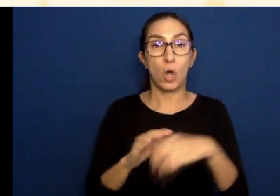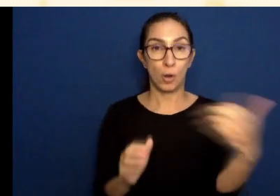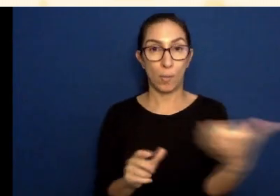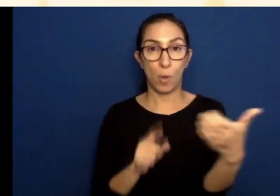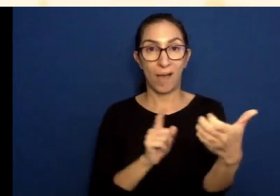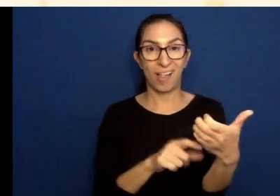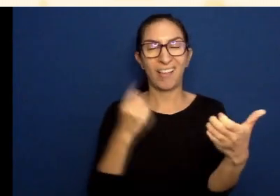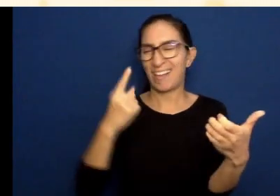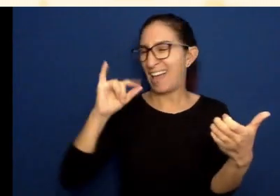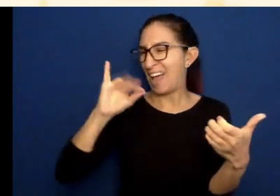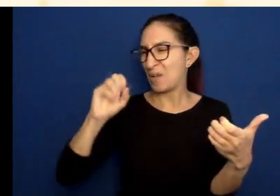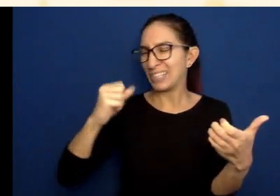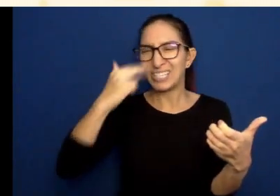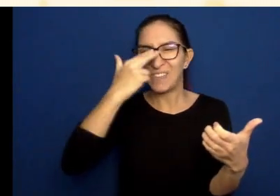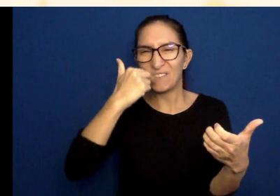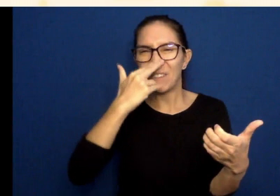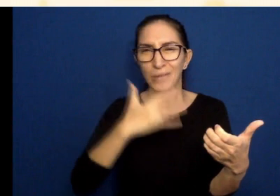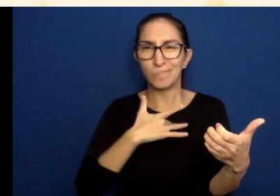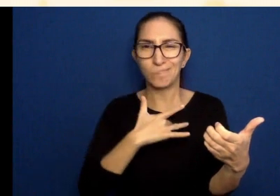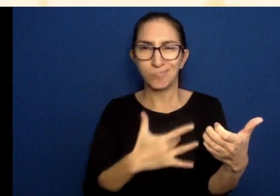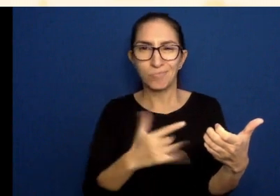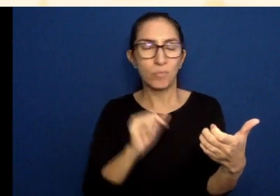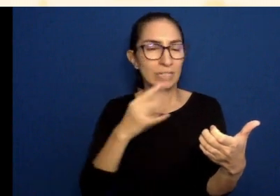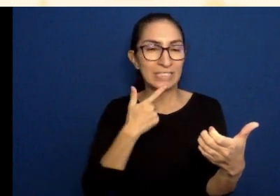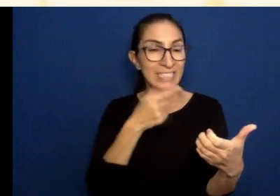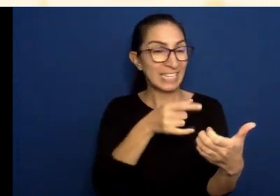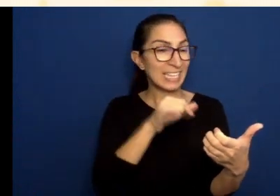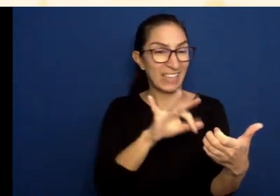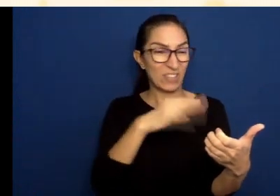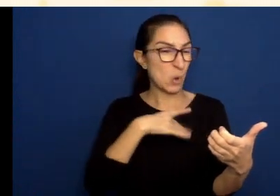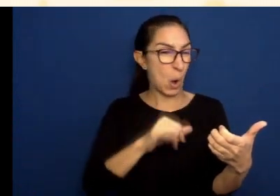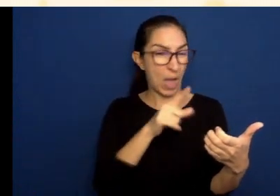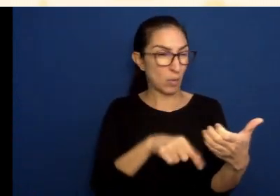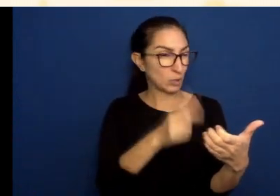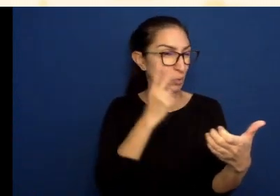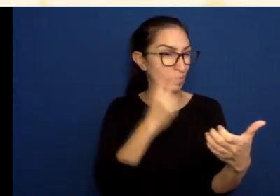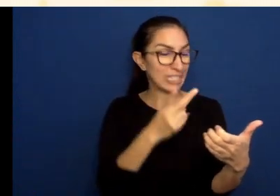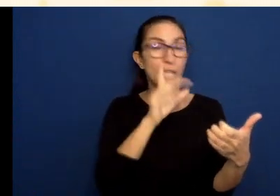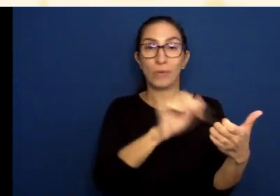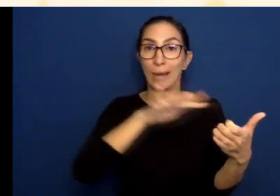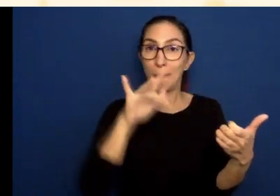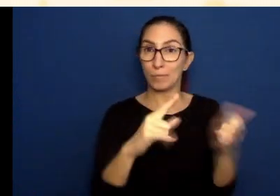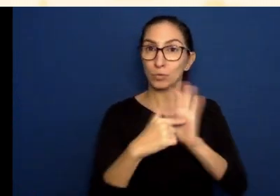Be aware that even if the site is a desktop site, people will still use that desktop site on mobile.